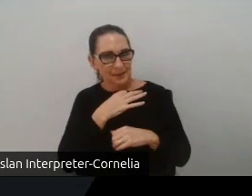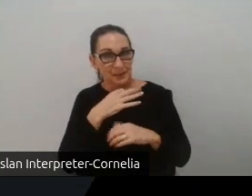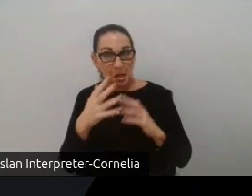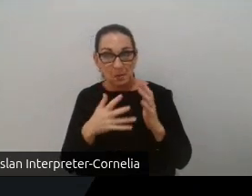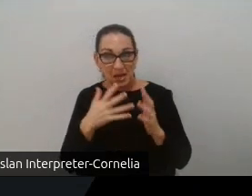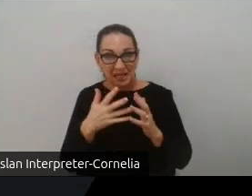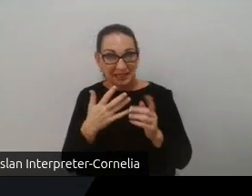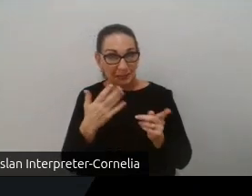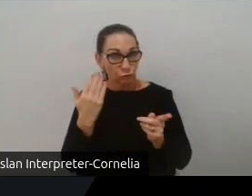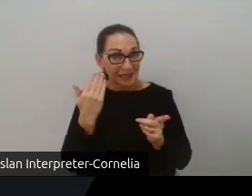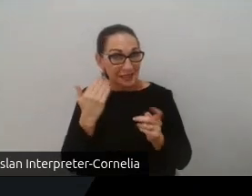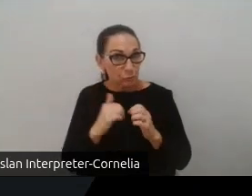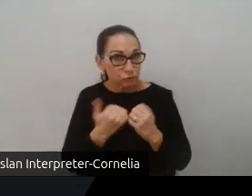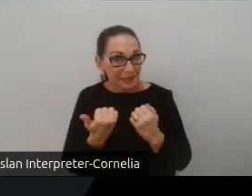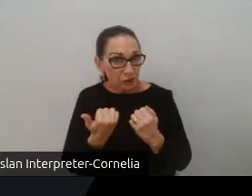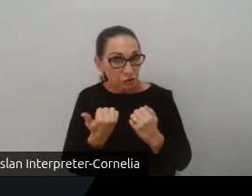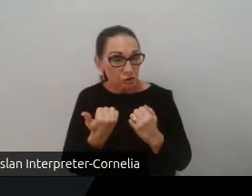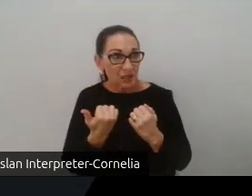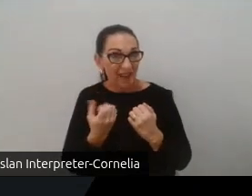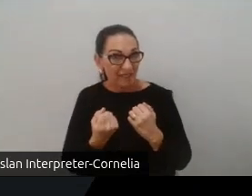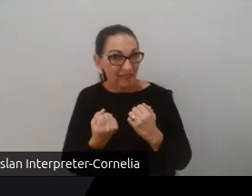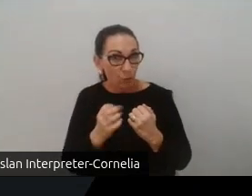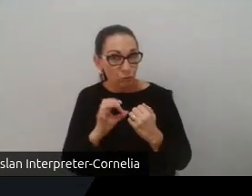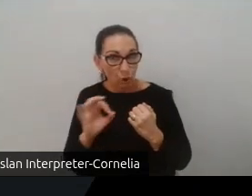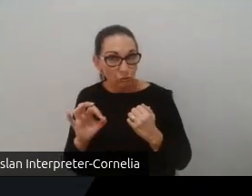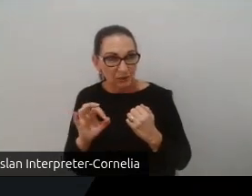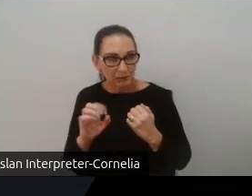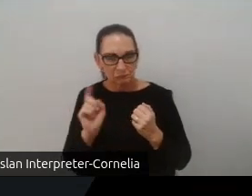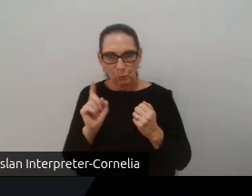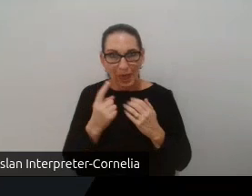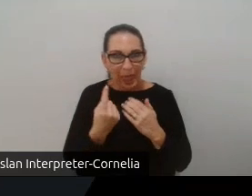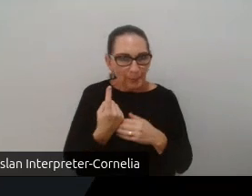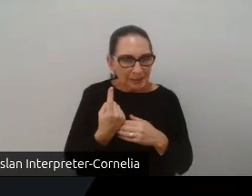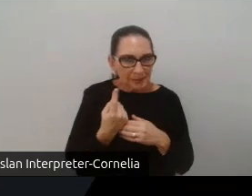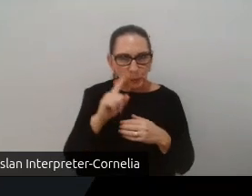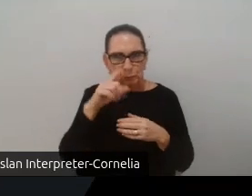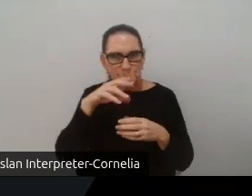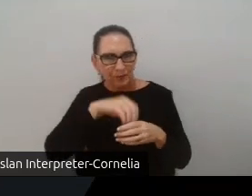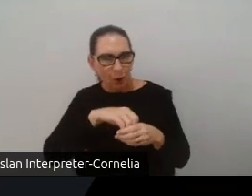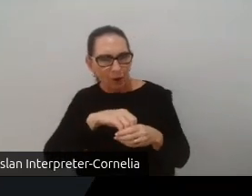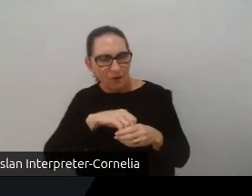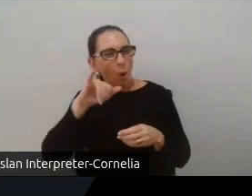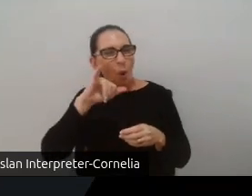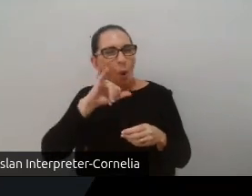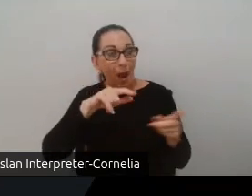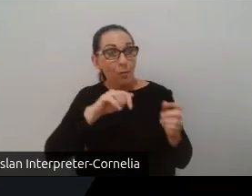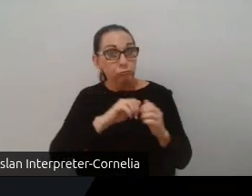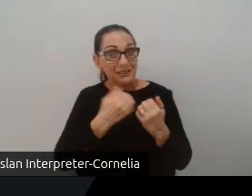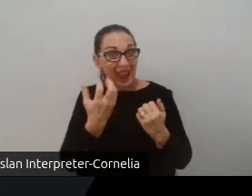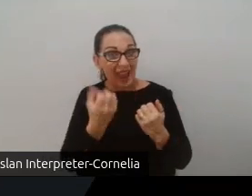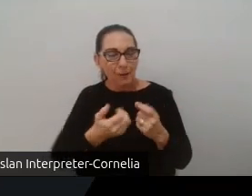recent breach? What does it look like? What's the content of it? Or was it a long time ago? um they